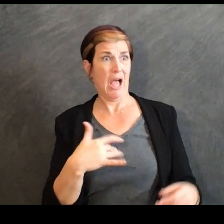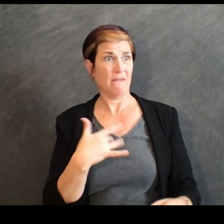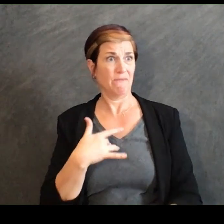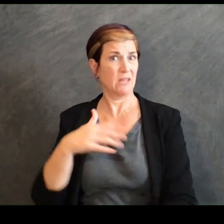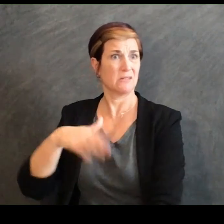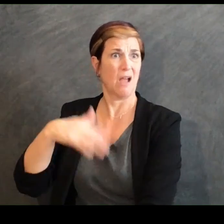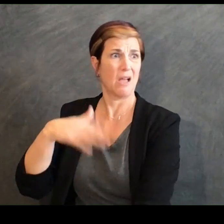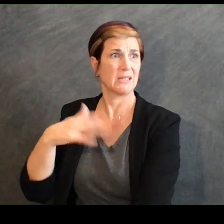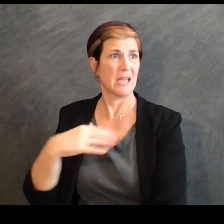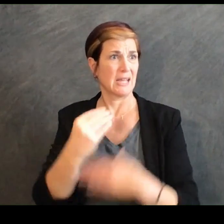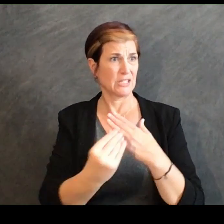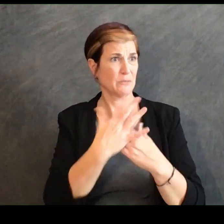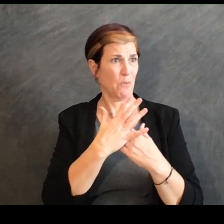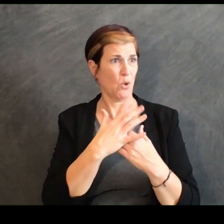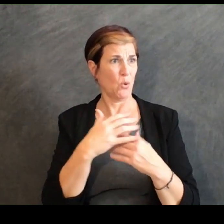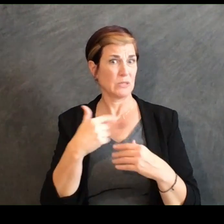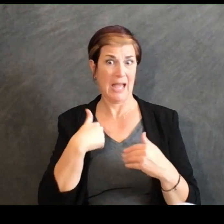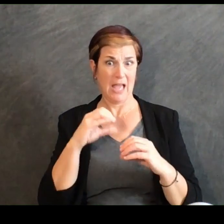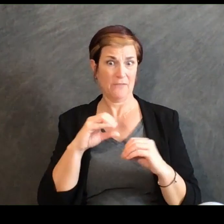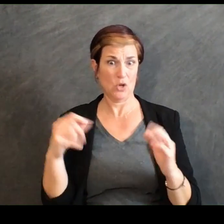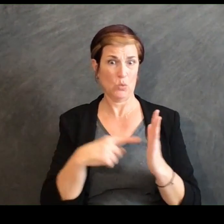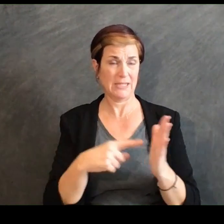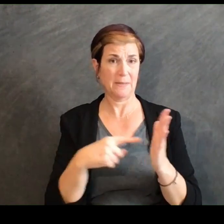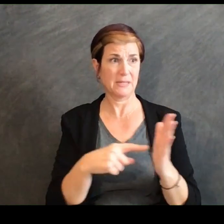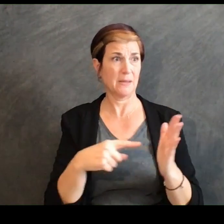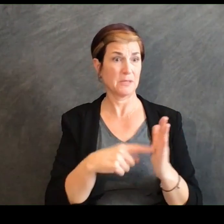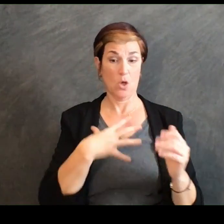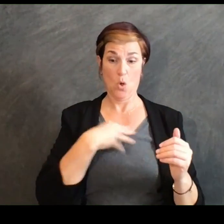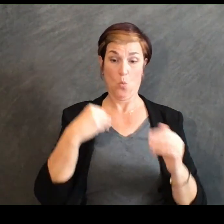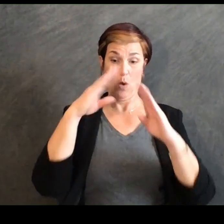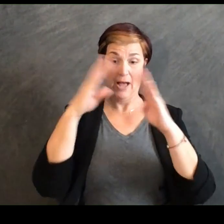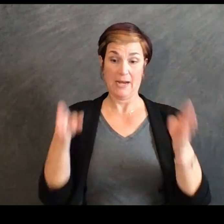we do have a White House doctor and I should say many White House doctors too